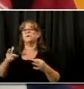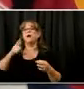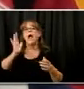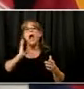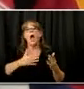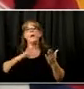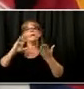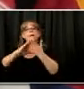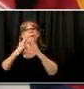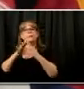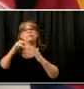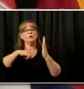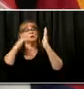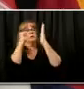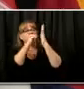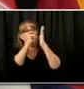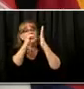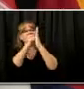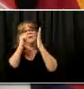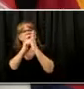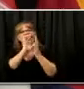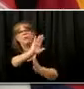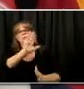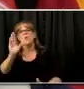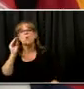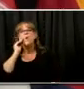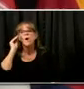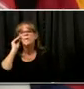to make sure they’re okay and make sure we can connect them back